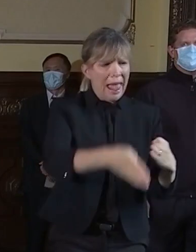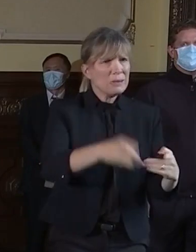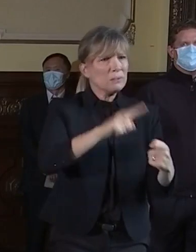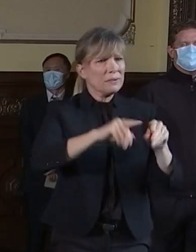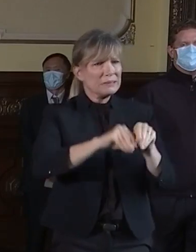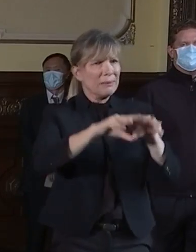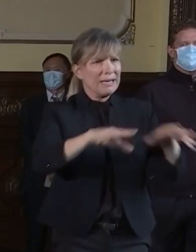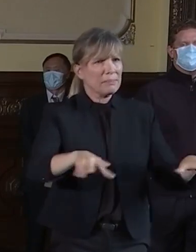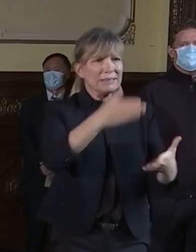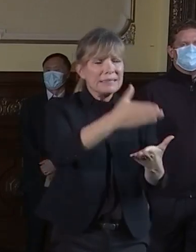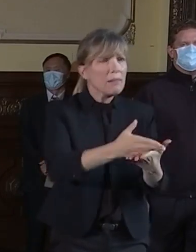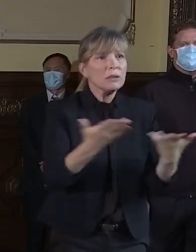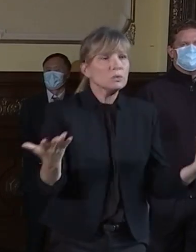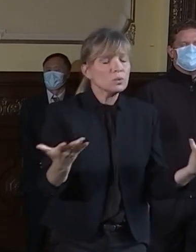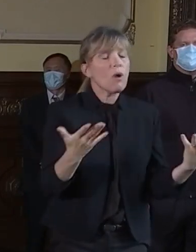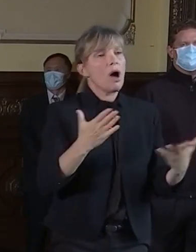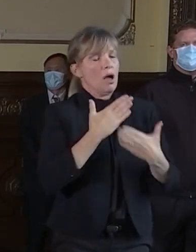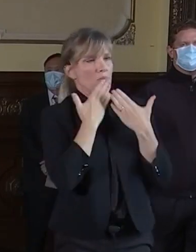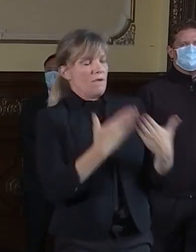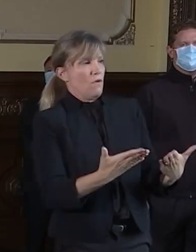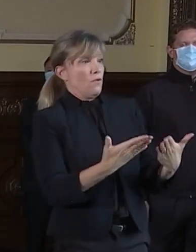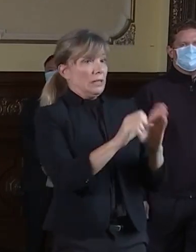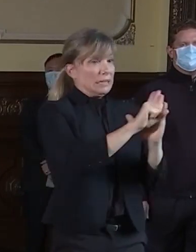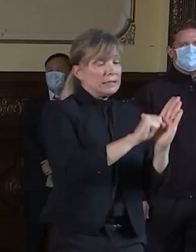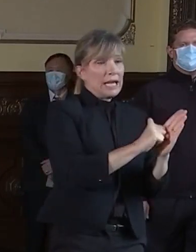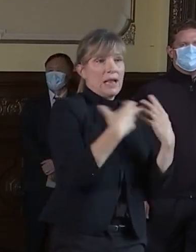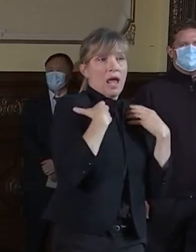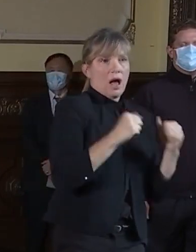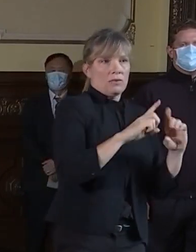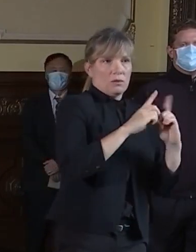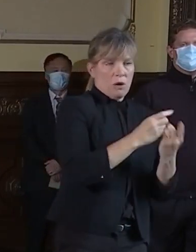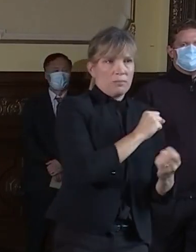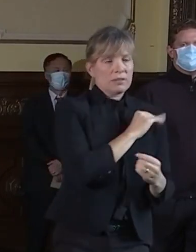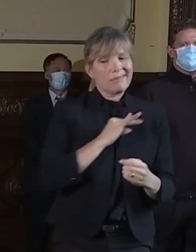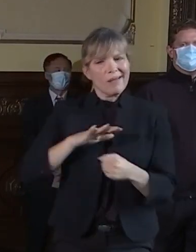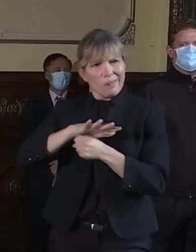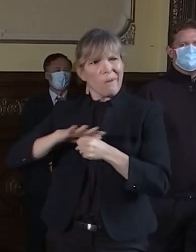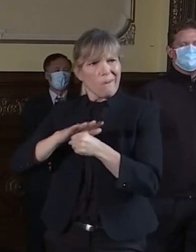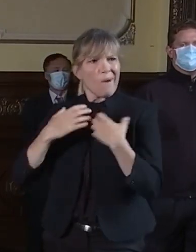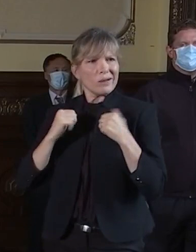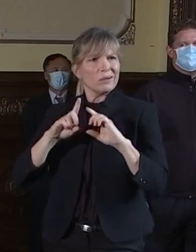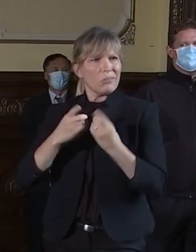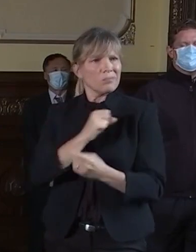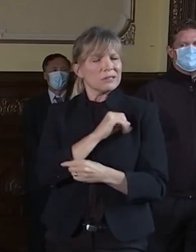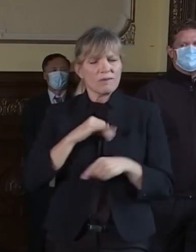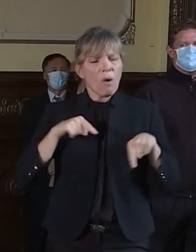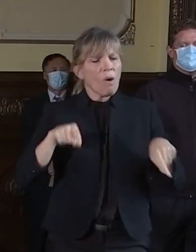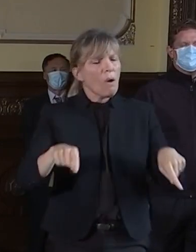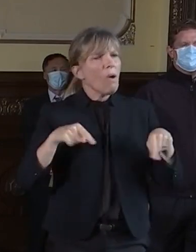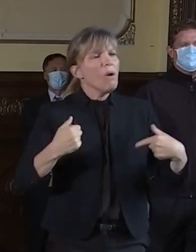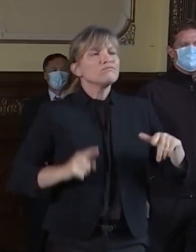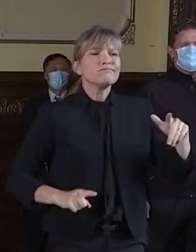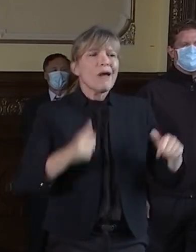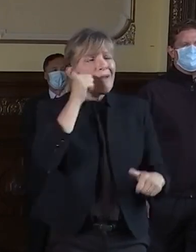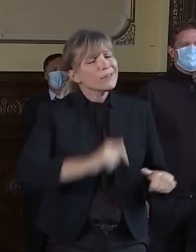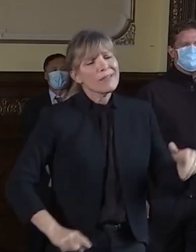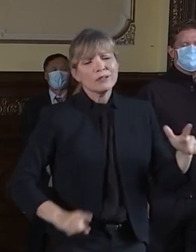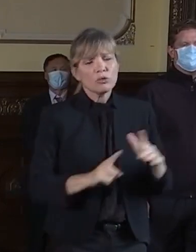A HERCULEAN WAR THAT HAS SPANNED FIVE MONTHS WITH NO END TO THE PANDEMIC IN SIGHT. I AM GRATEFUL FOR BOTH OUR STATE HEALTH DEPARTMENT STAFF AND